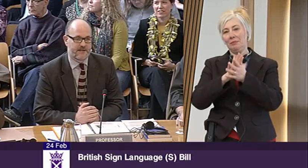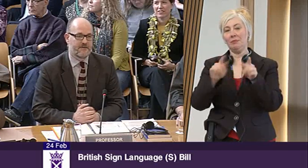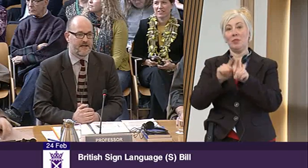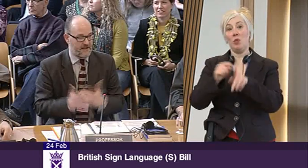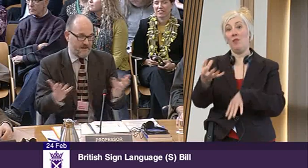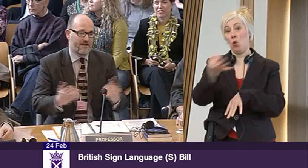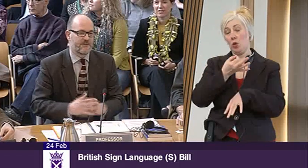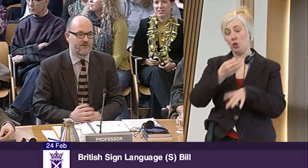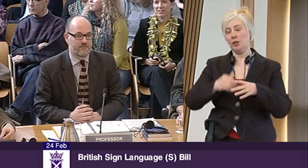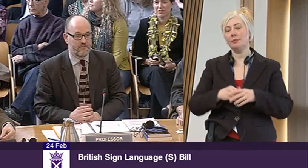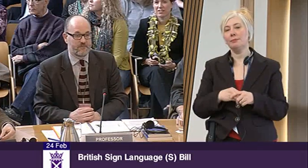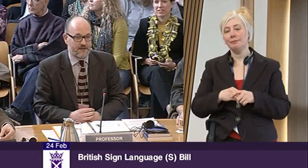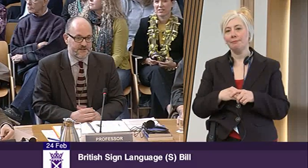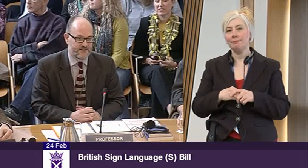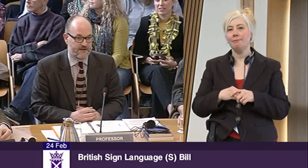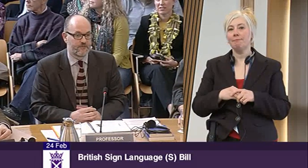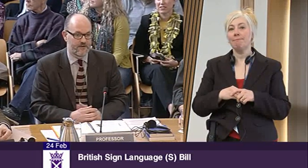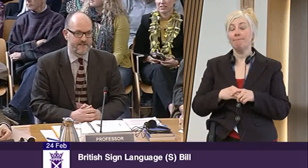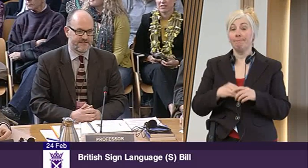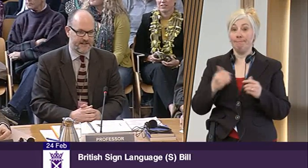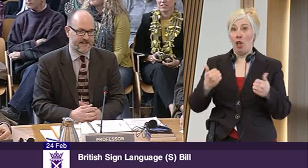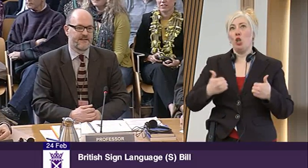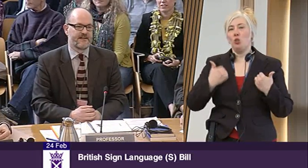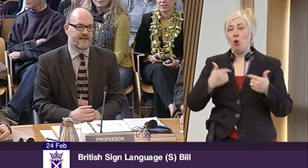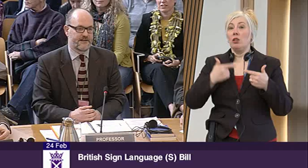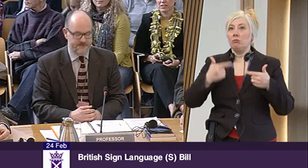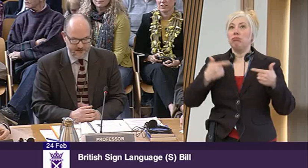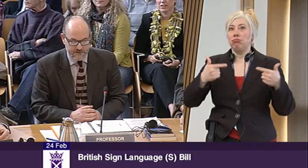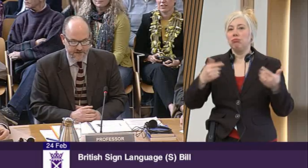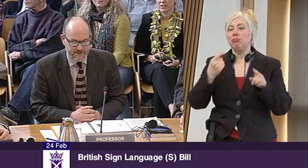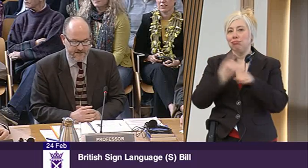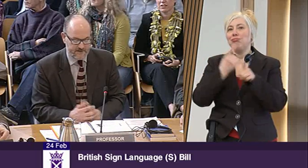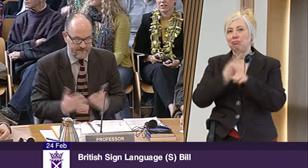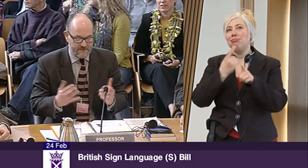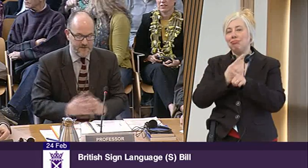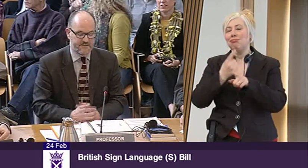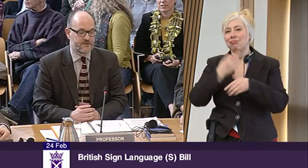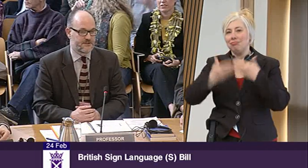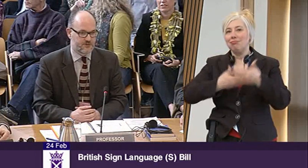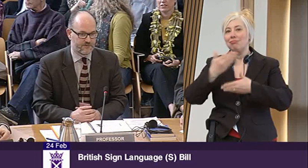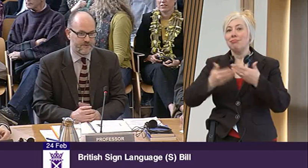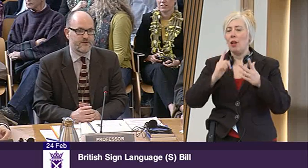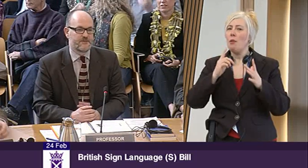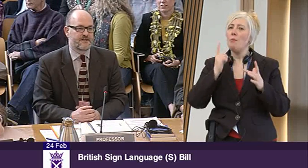We have heard enough to know that there is a pretty strong view that the existing legislation